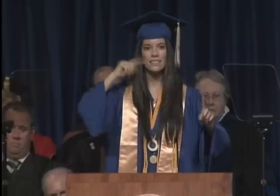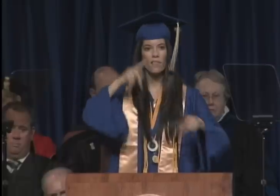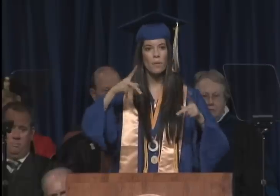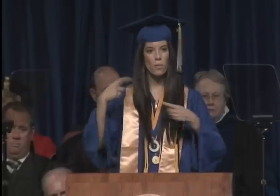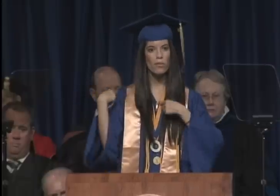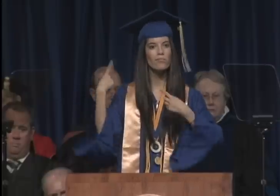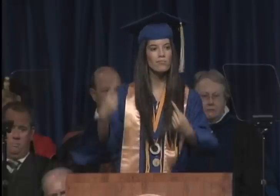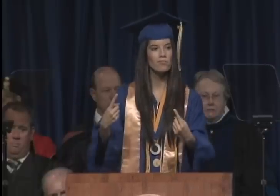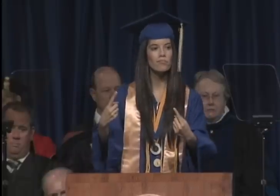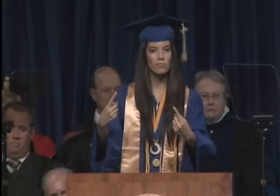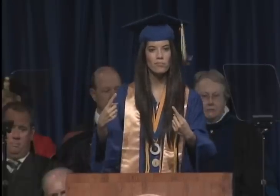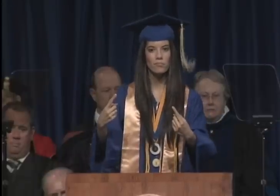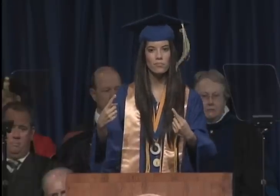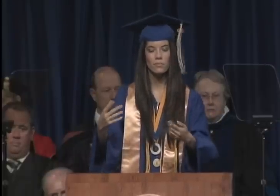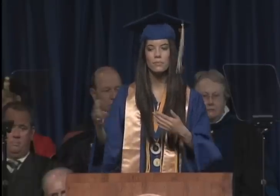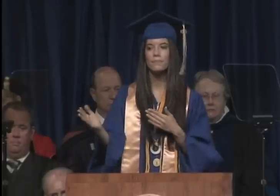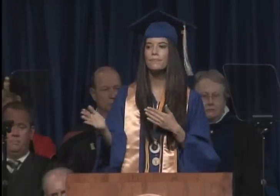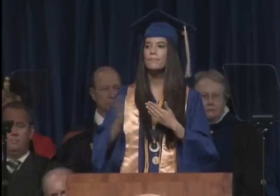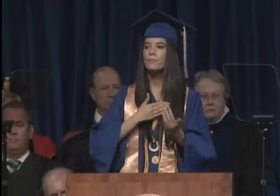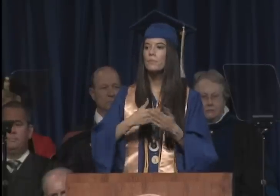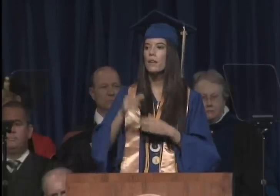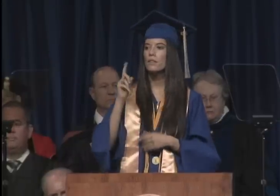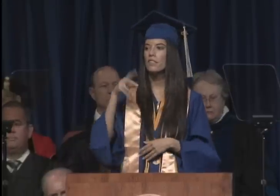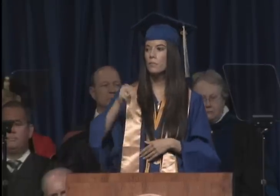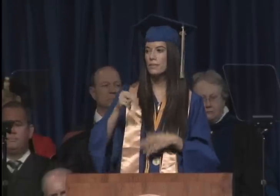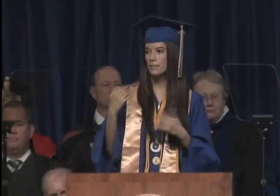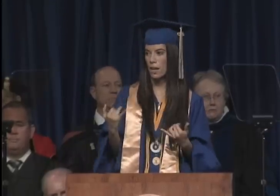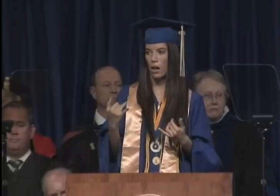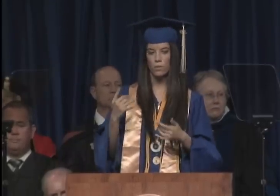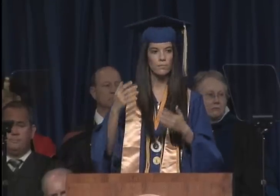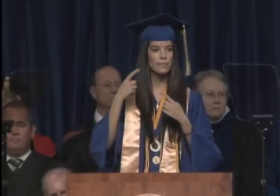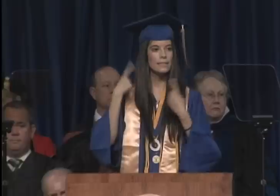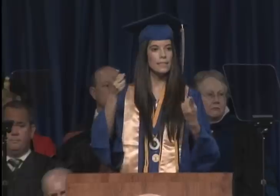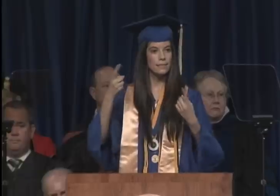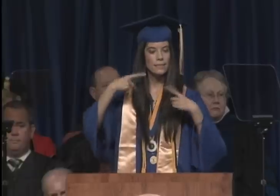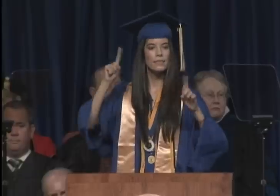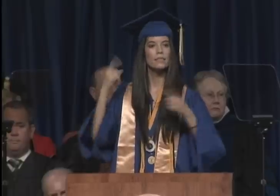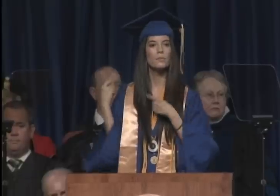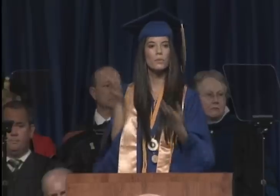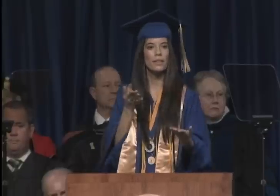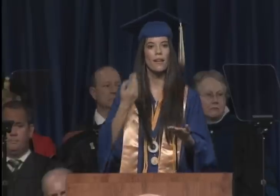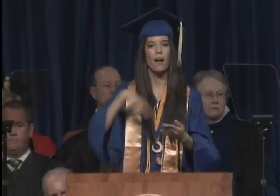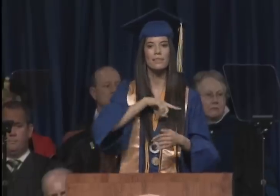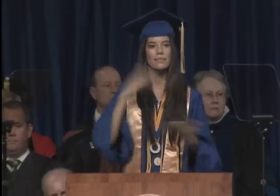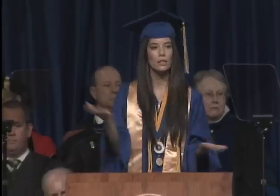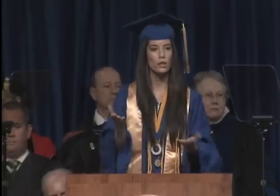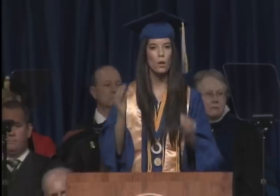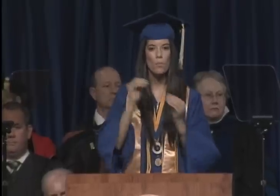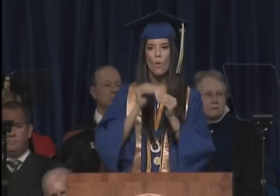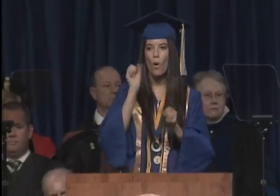And we got to reflect on the achievements of deaf people during that time span. Although DPN has brought us a long way